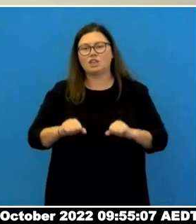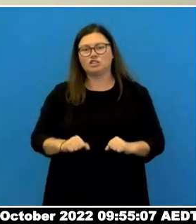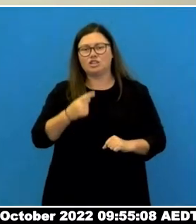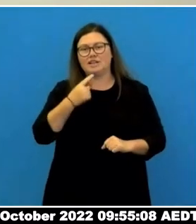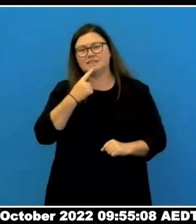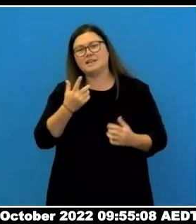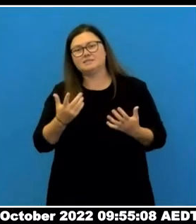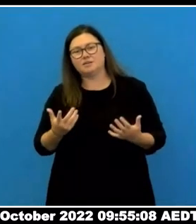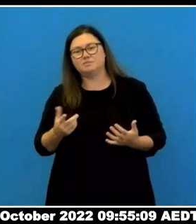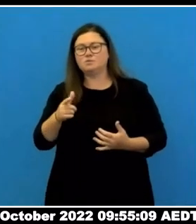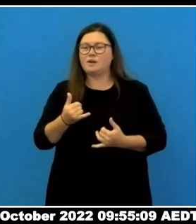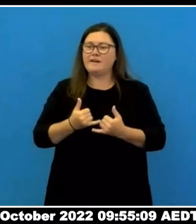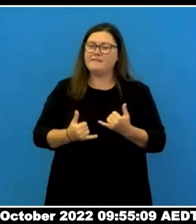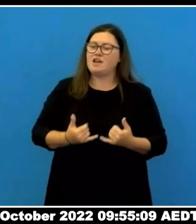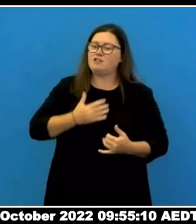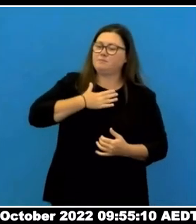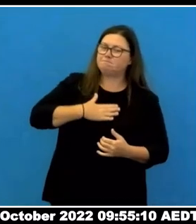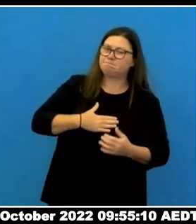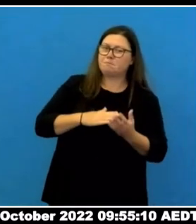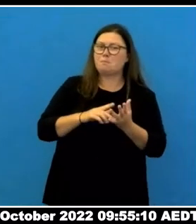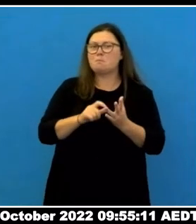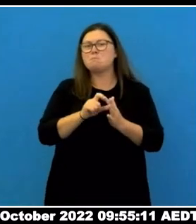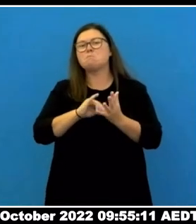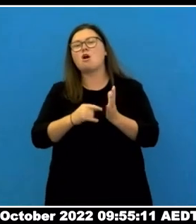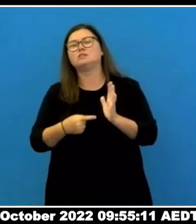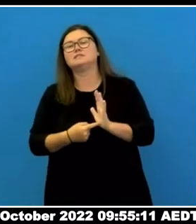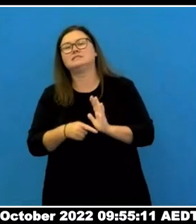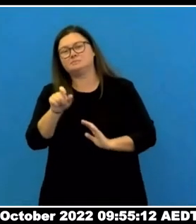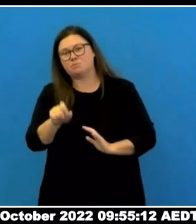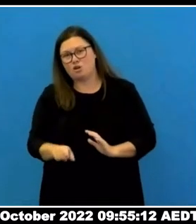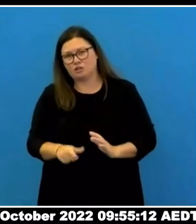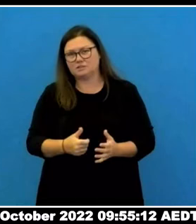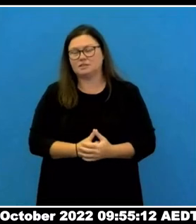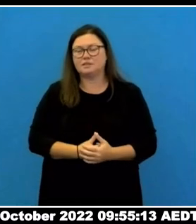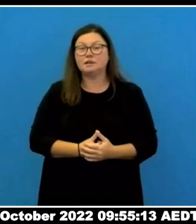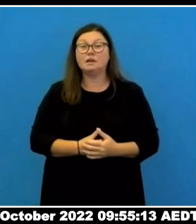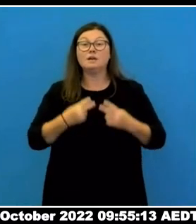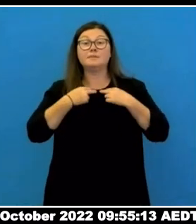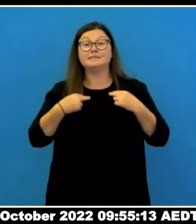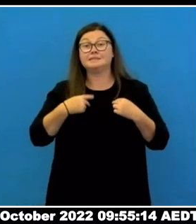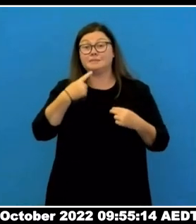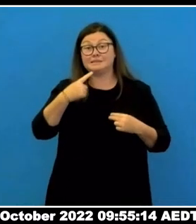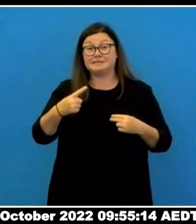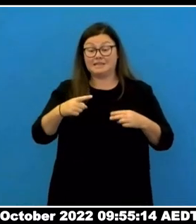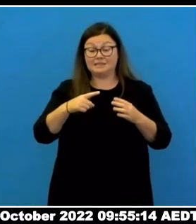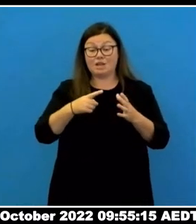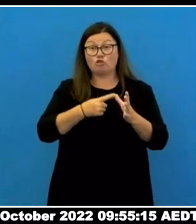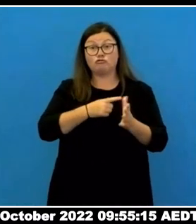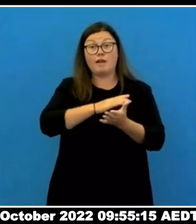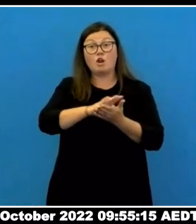So, the Australian Human Rights Commission and particularly the work that you've done as Race Discrimination Commissioner